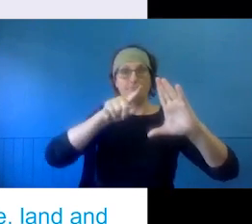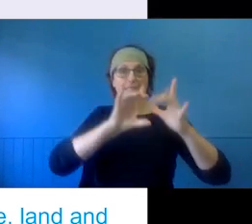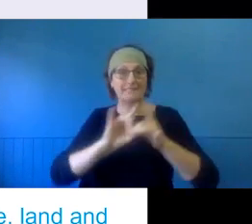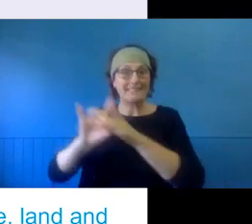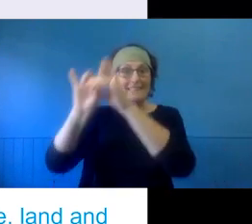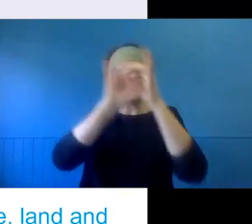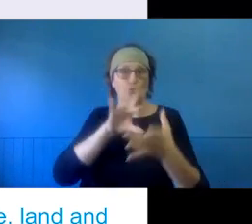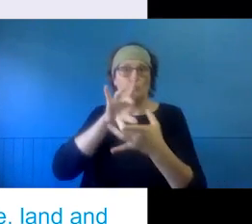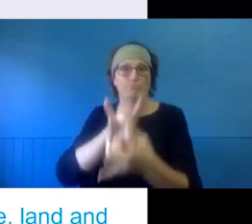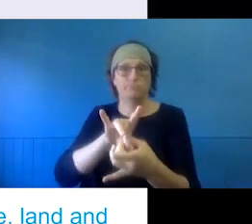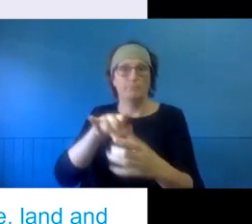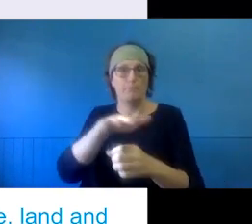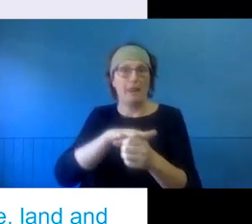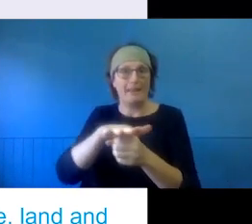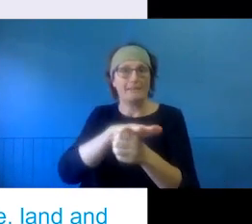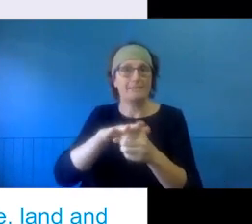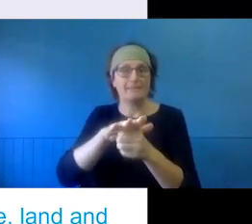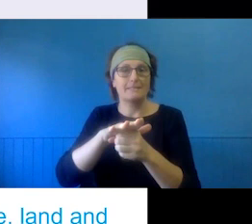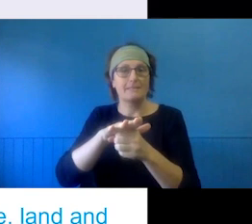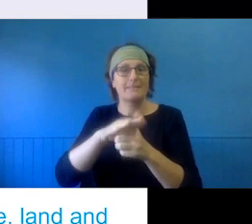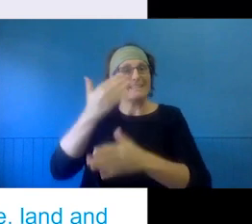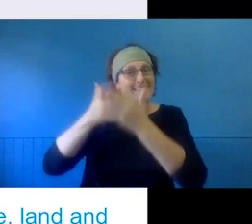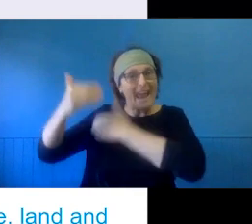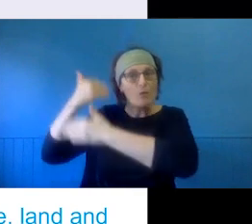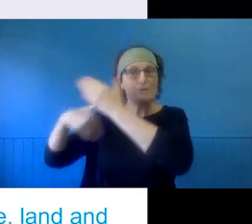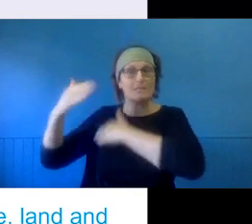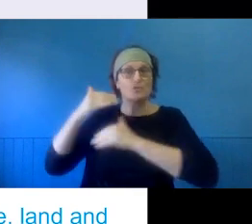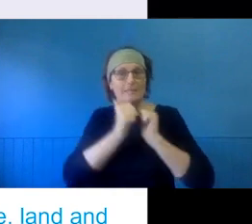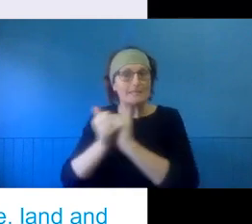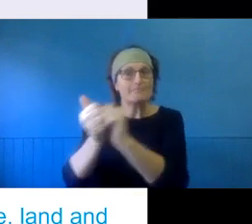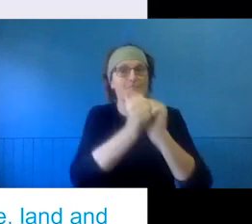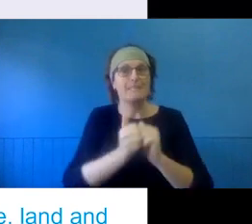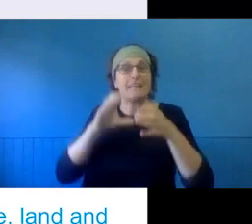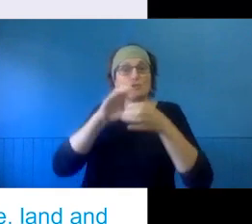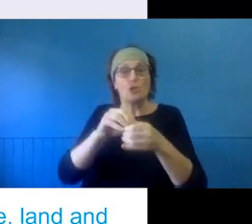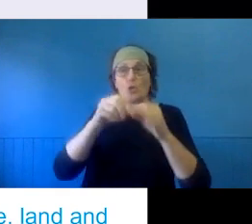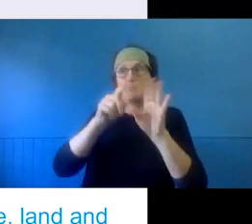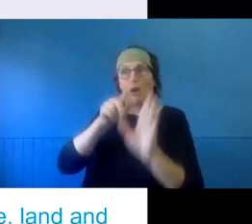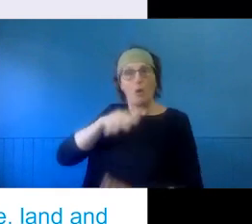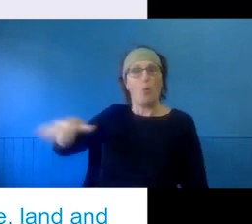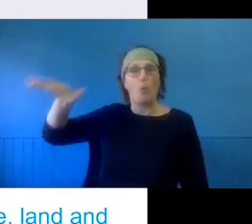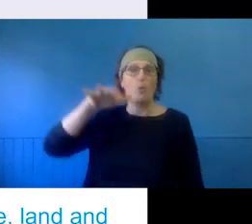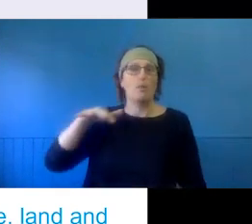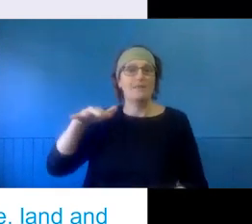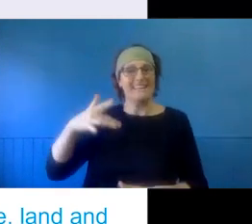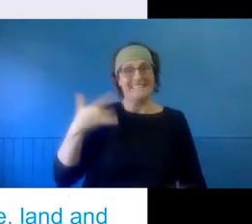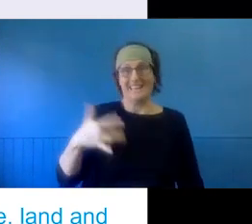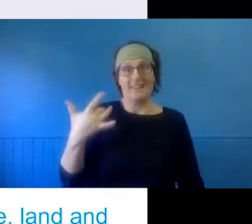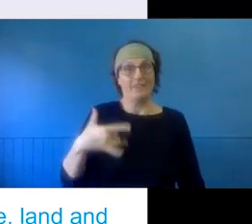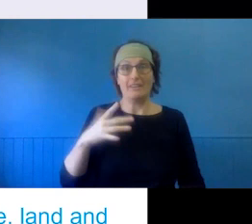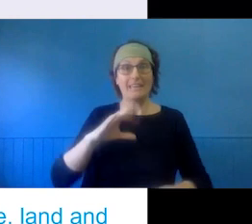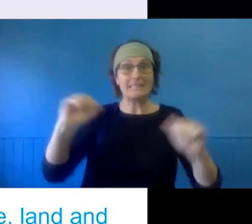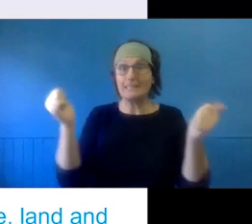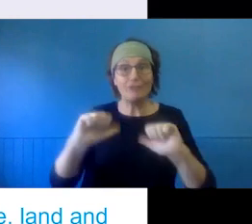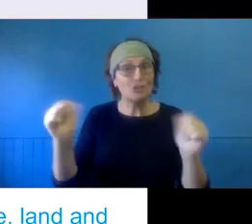place. It is communal, it's heritage. It is living. Not locked in time. It didn't end in